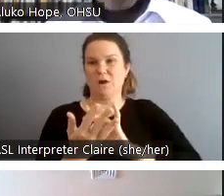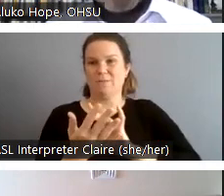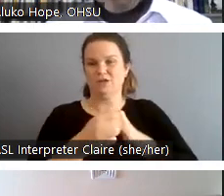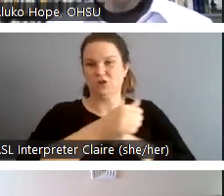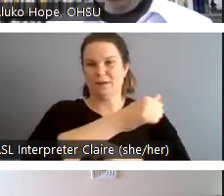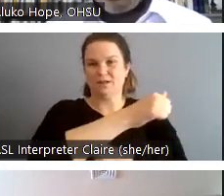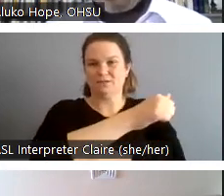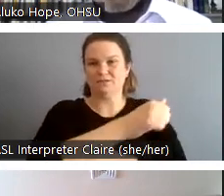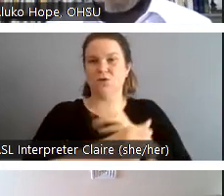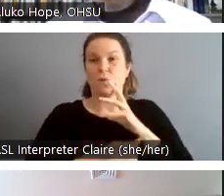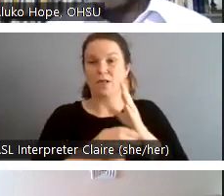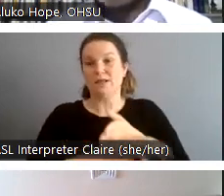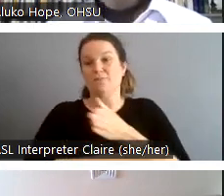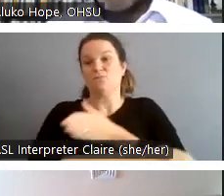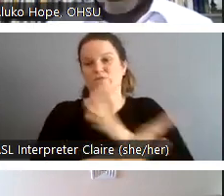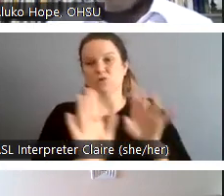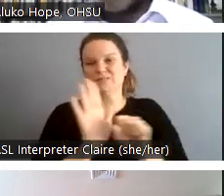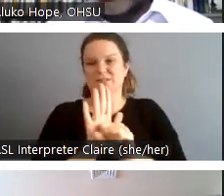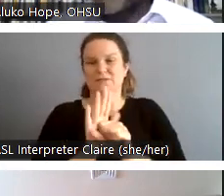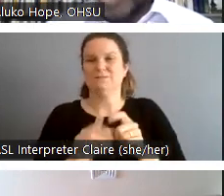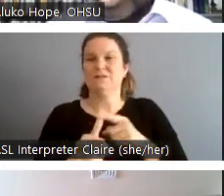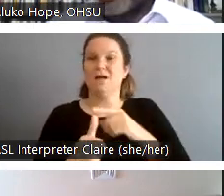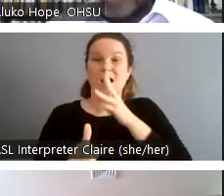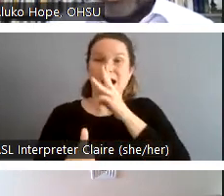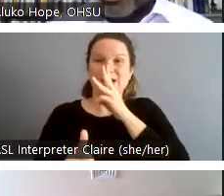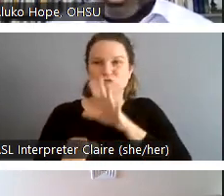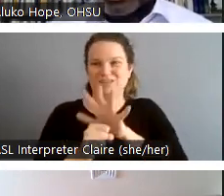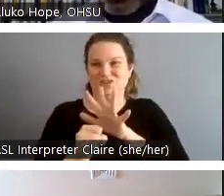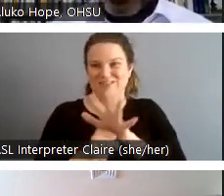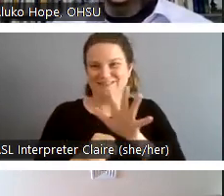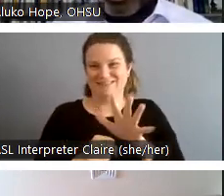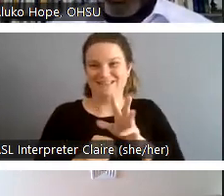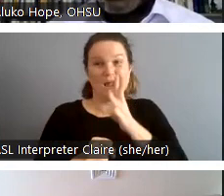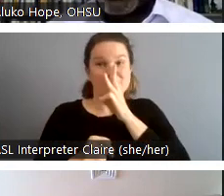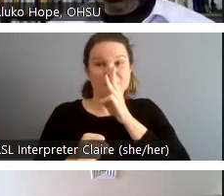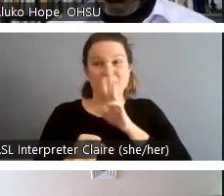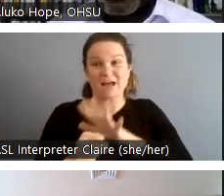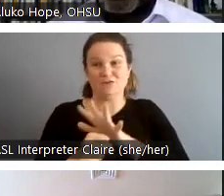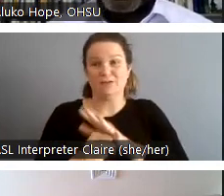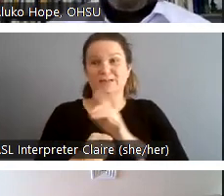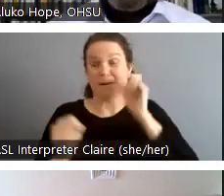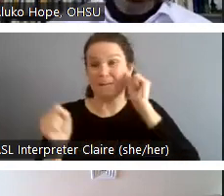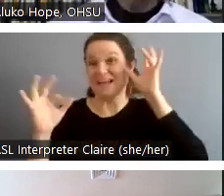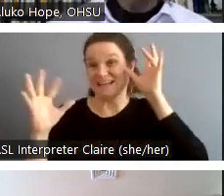improve significantly the symptoms. Dehydration- the amount of hydration that you need to do is actually, can be